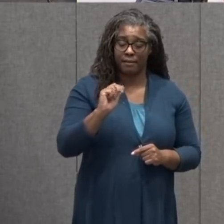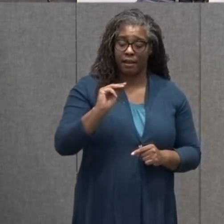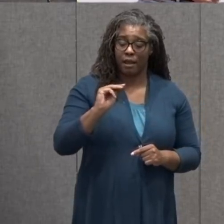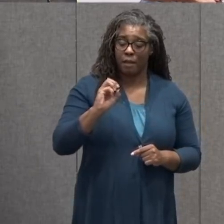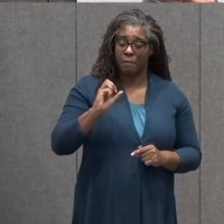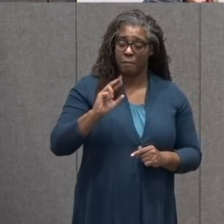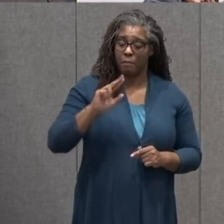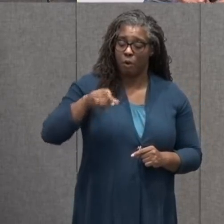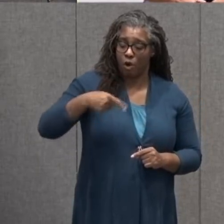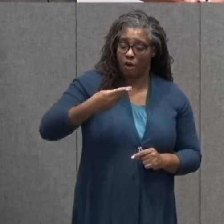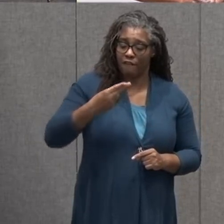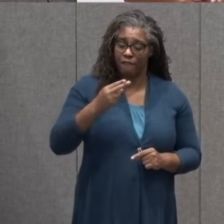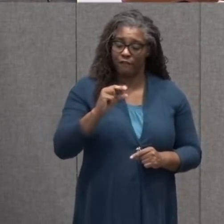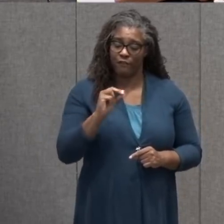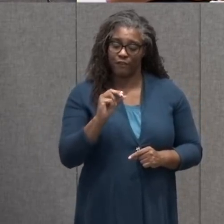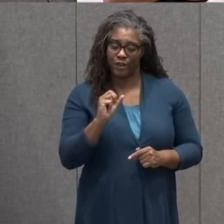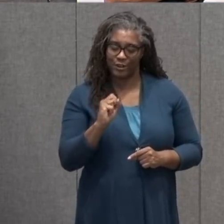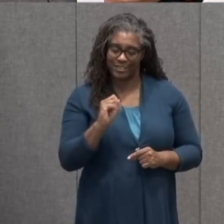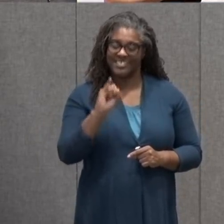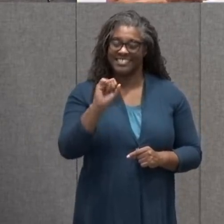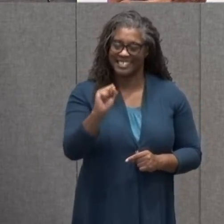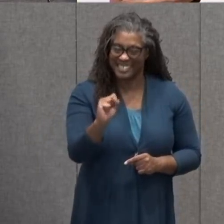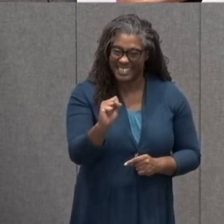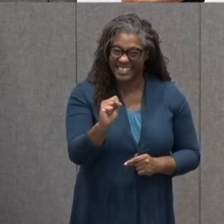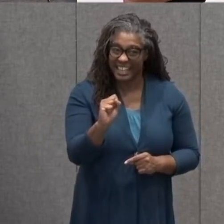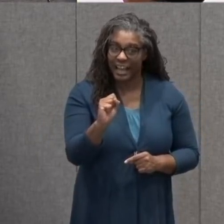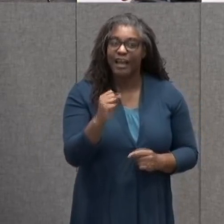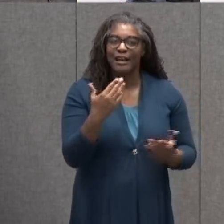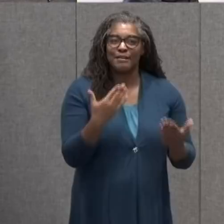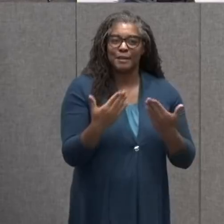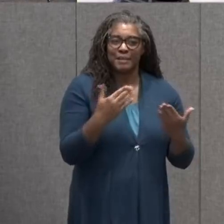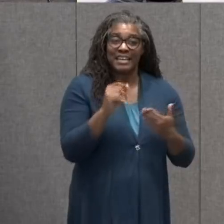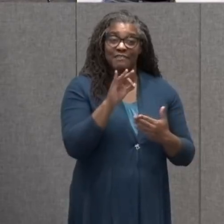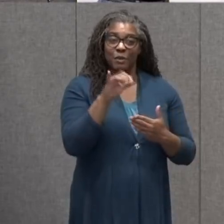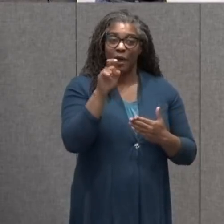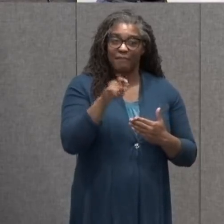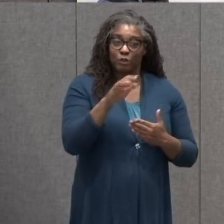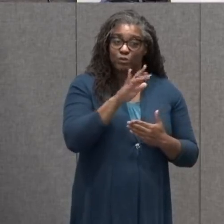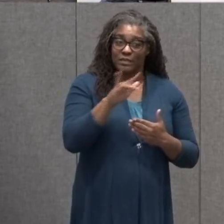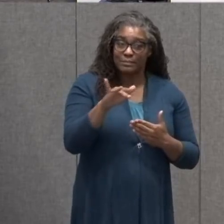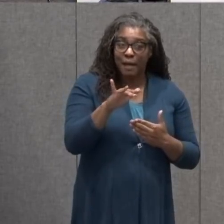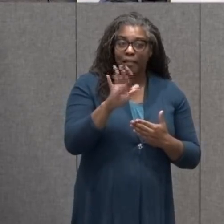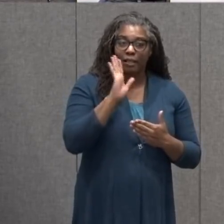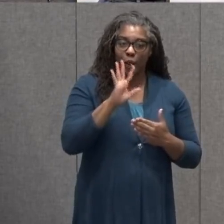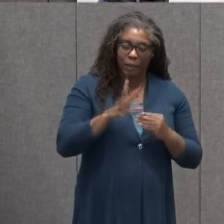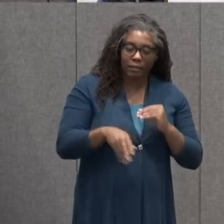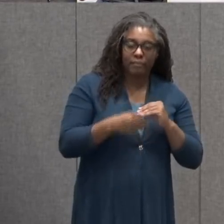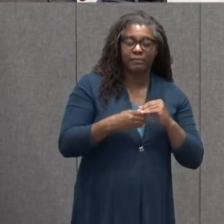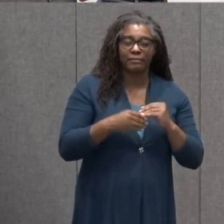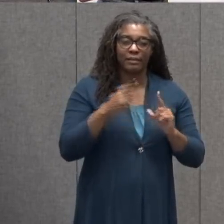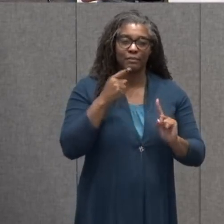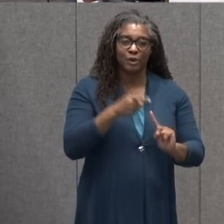Sure. Oo, I don't know if I would score many points if we did it that way. All right, Ms. Craft, thank you so much.